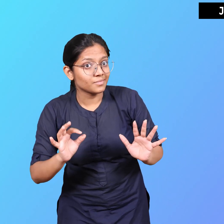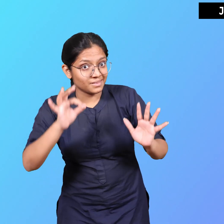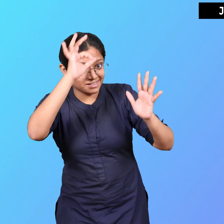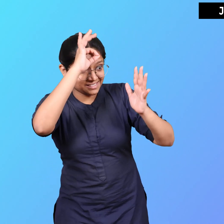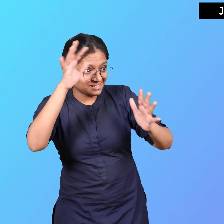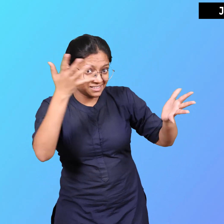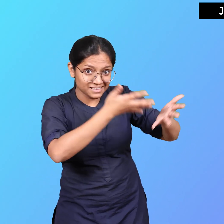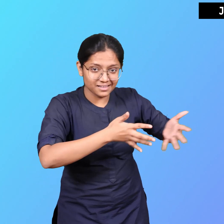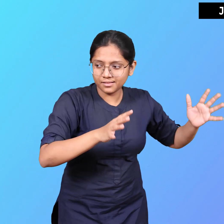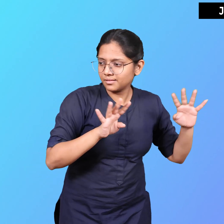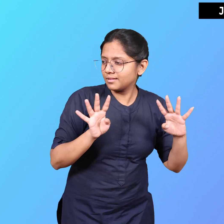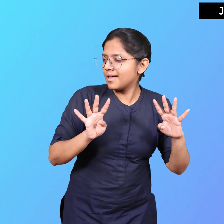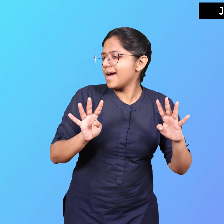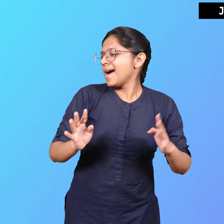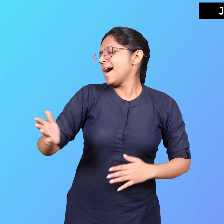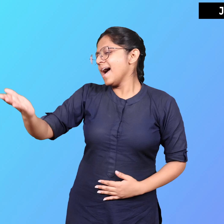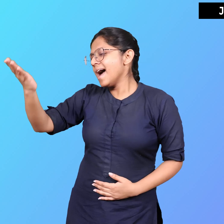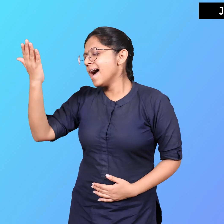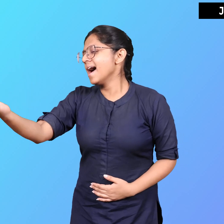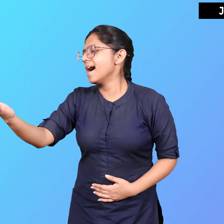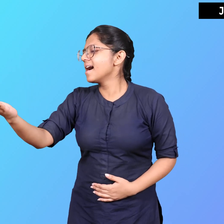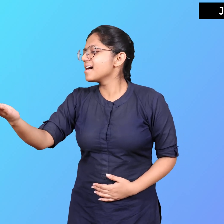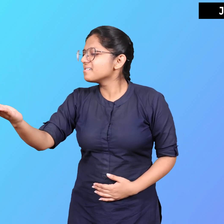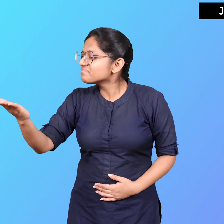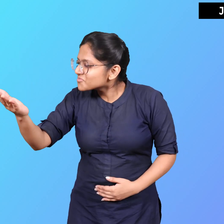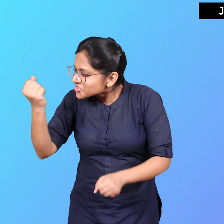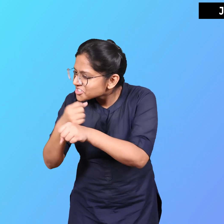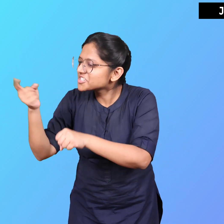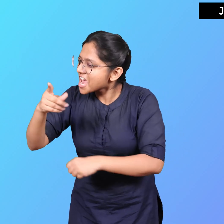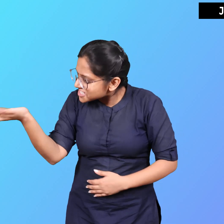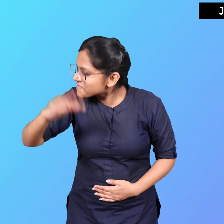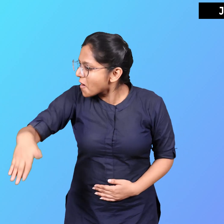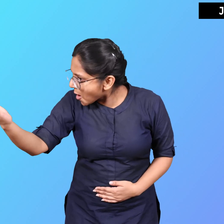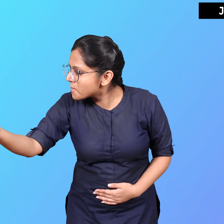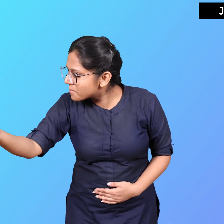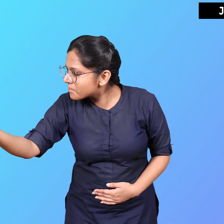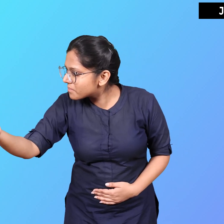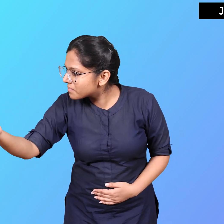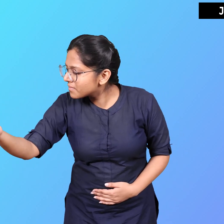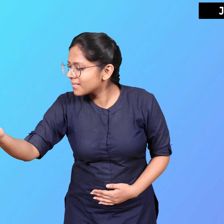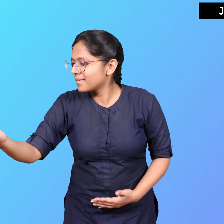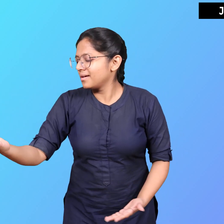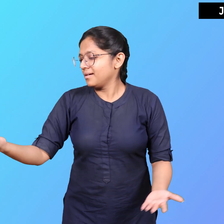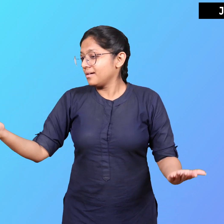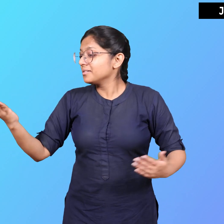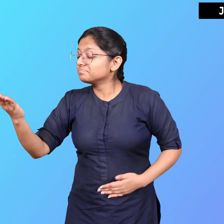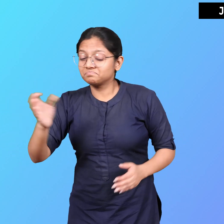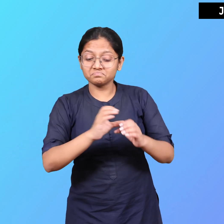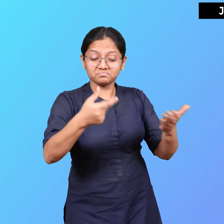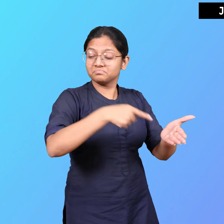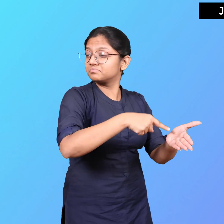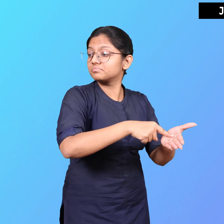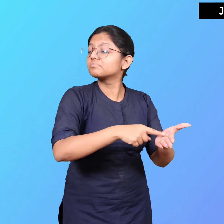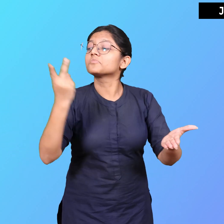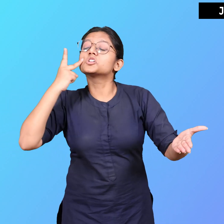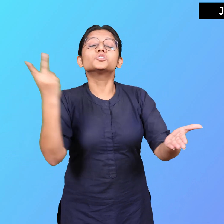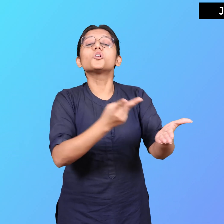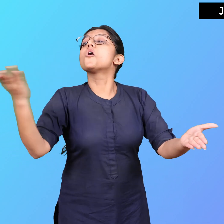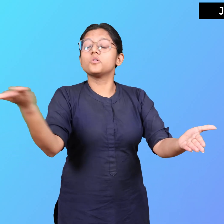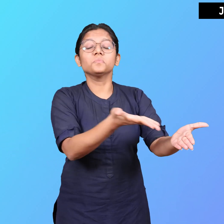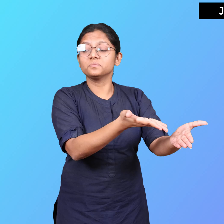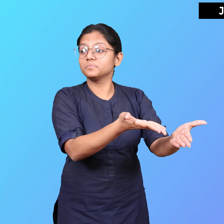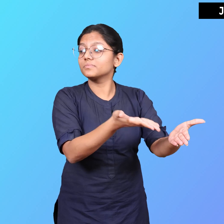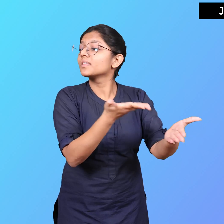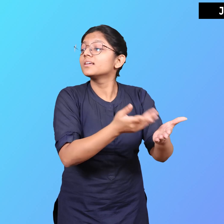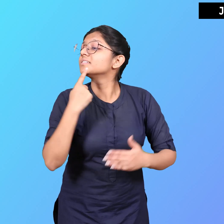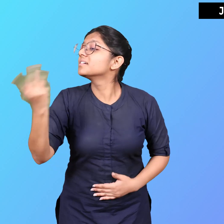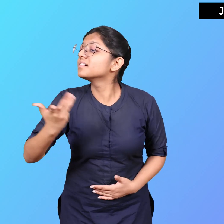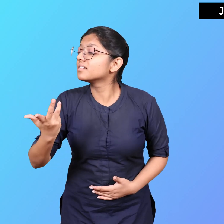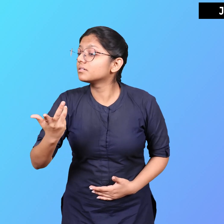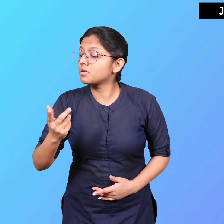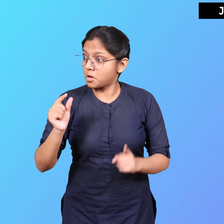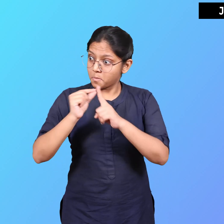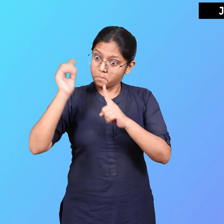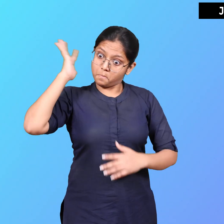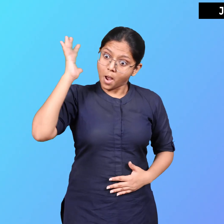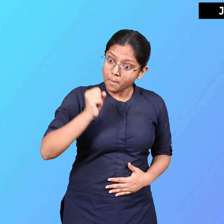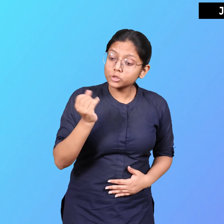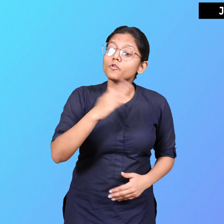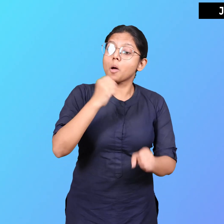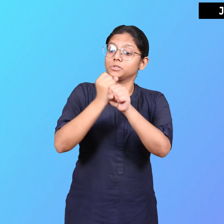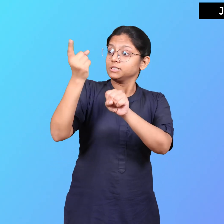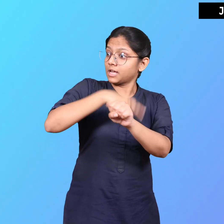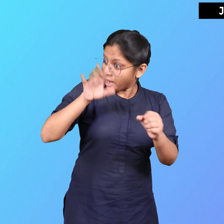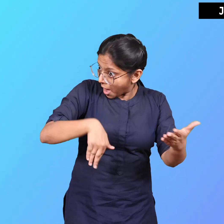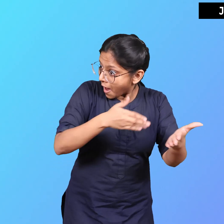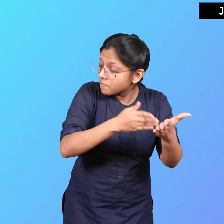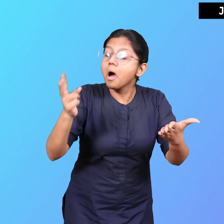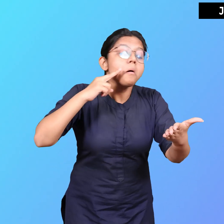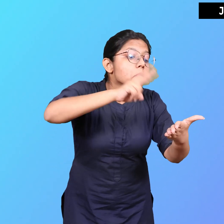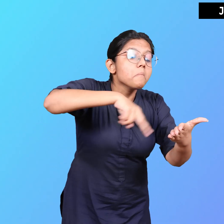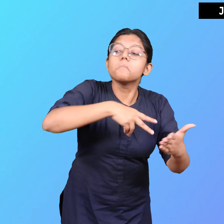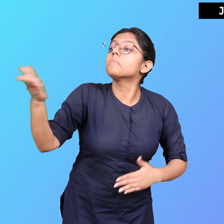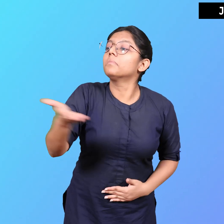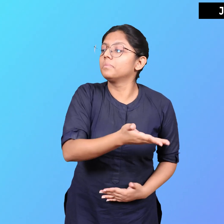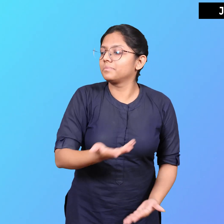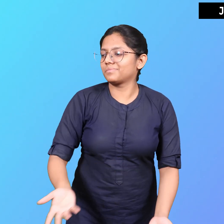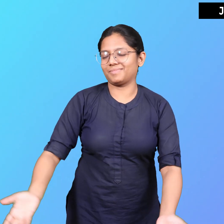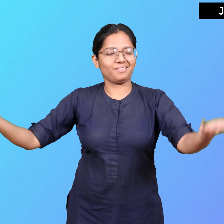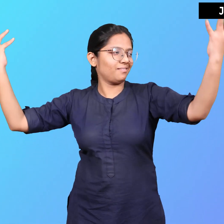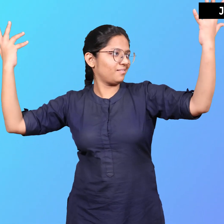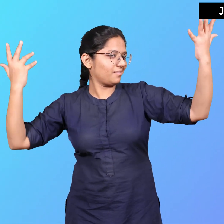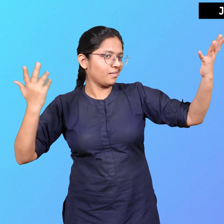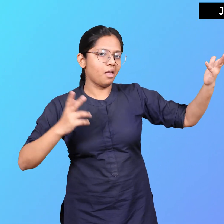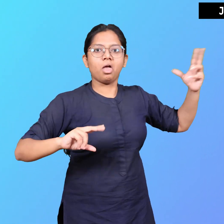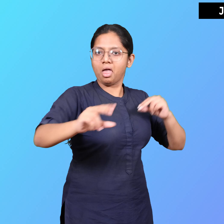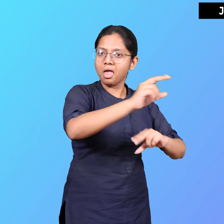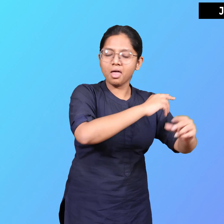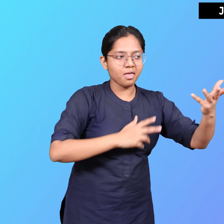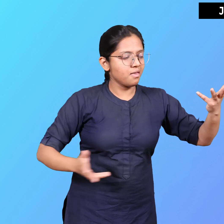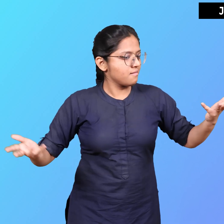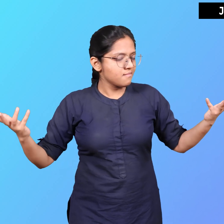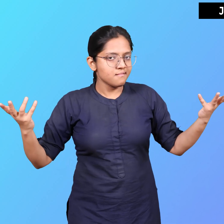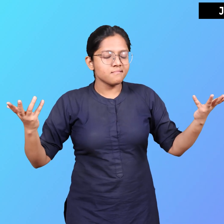The Jewish leaders answered, “You must be from Galilee too! Study the Scriptures. You will find nothing about a prophet coming from Galilee.”